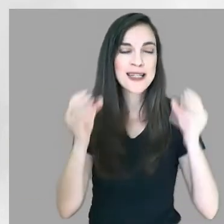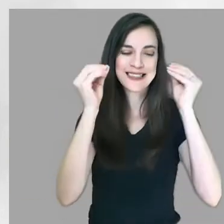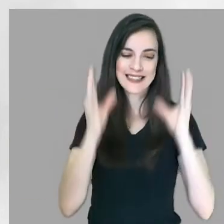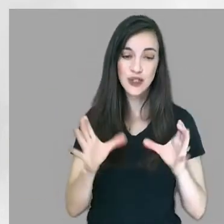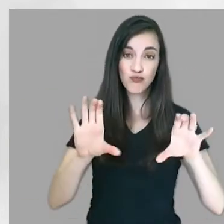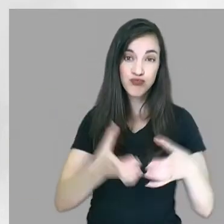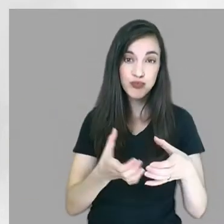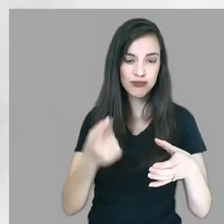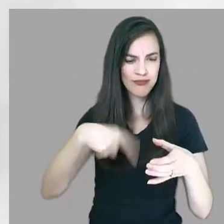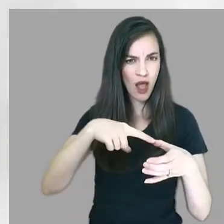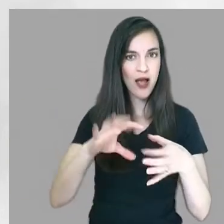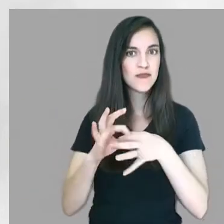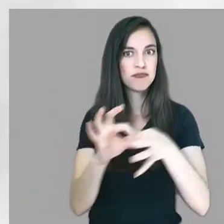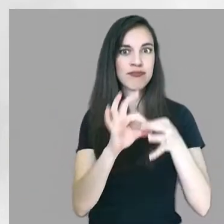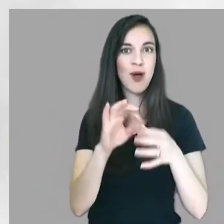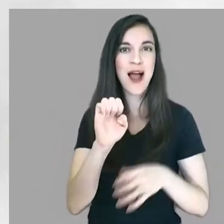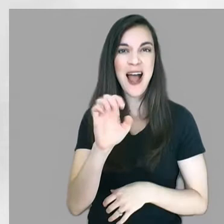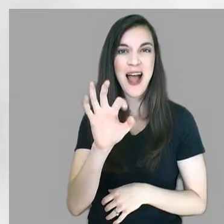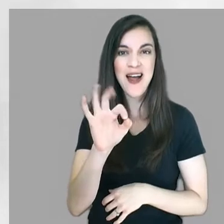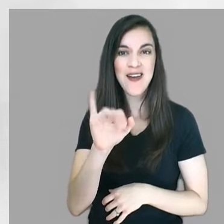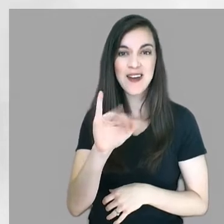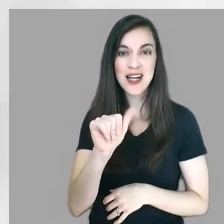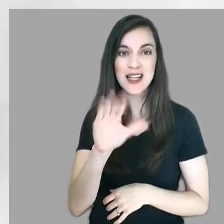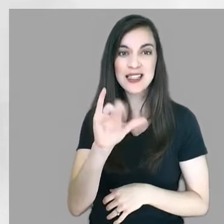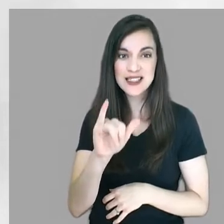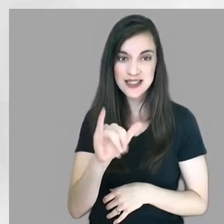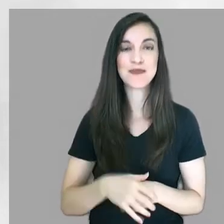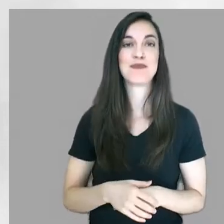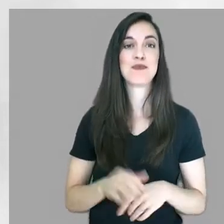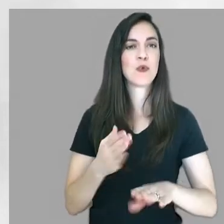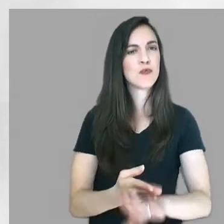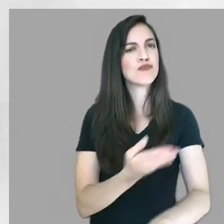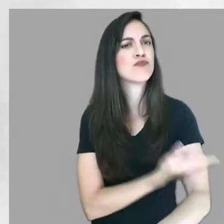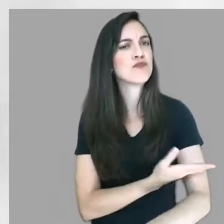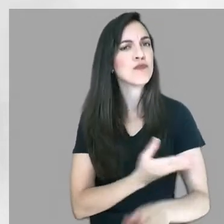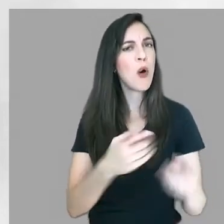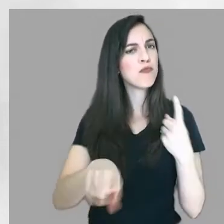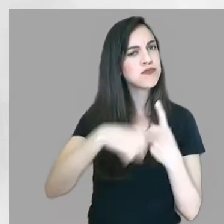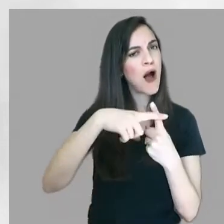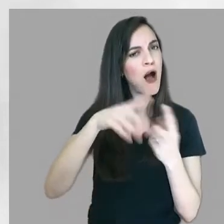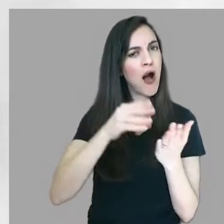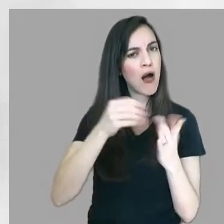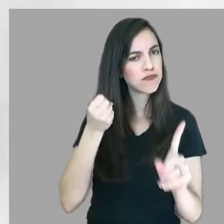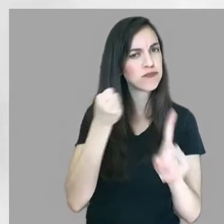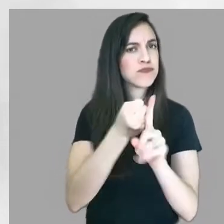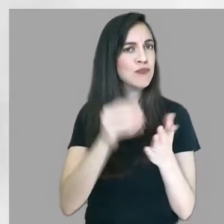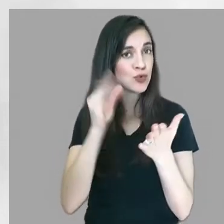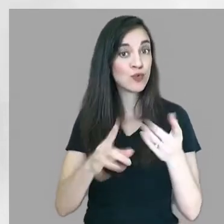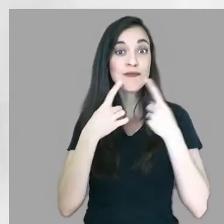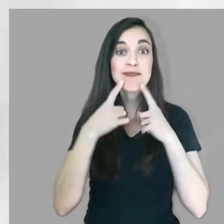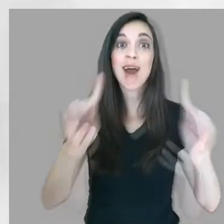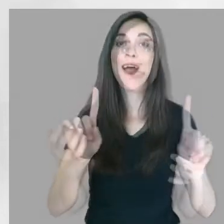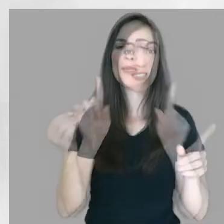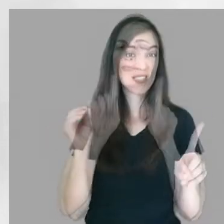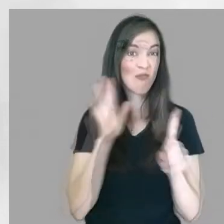most positively impacting action for affecting student outcomes with an effect size of 1.57.